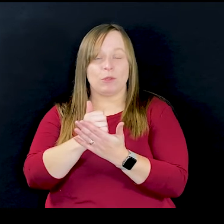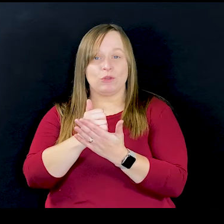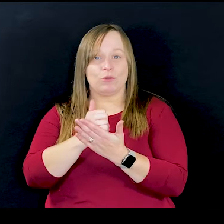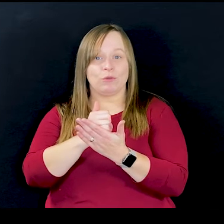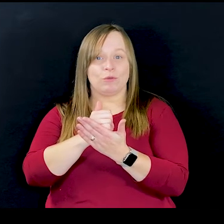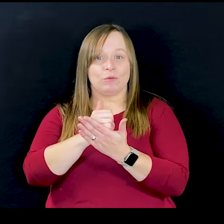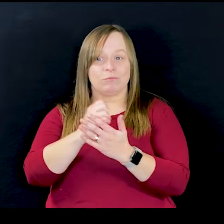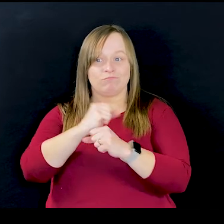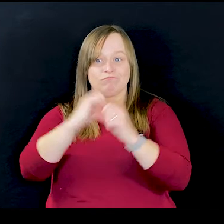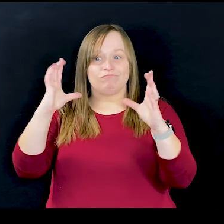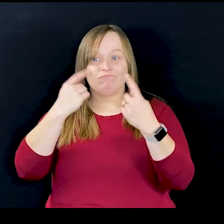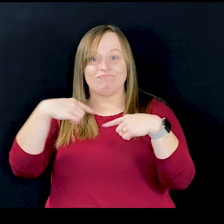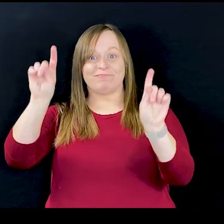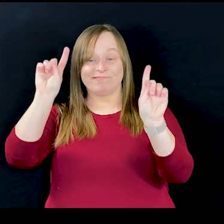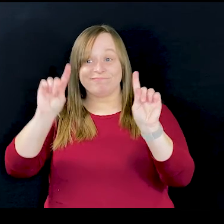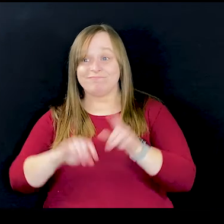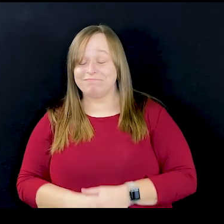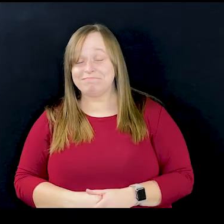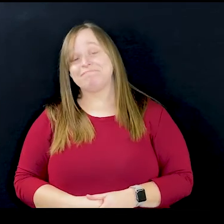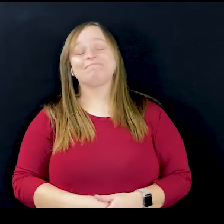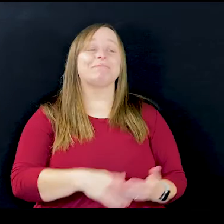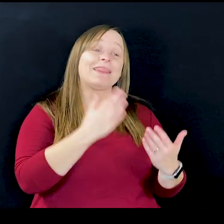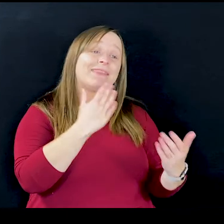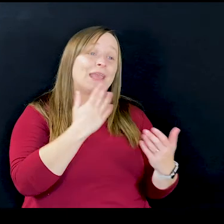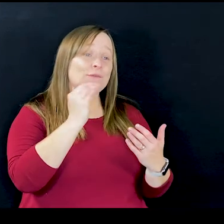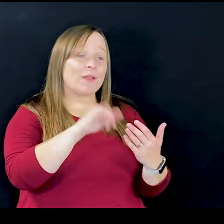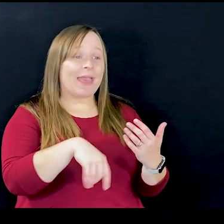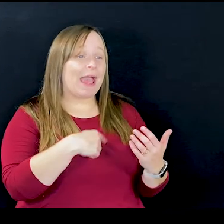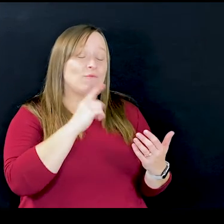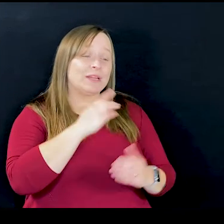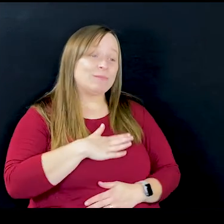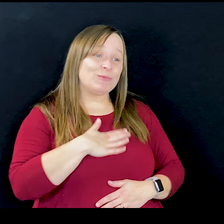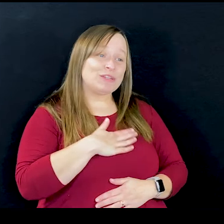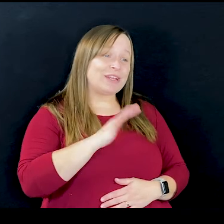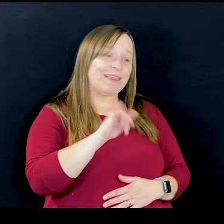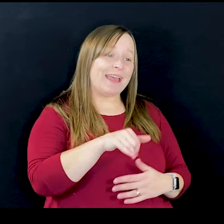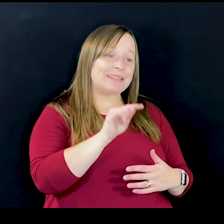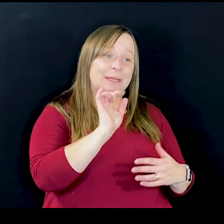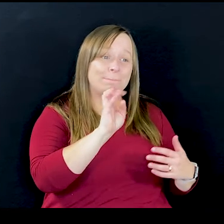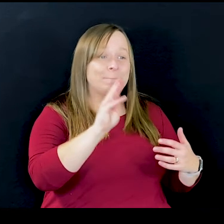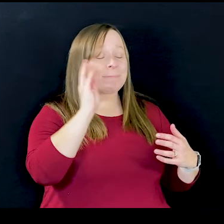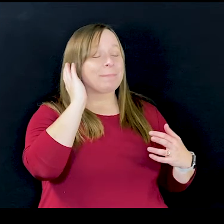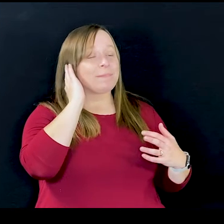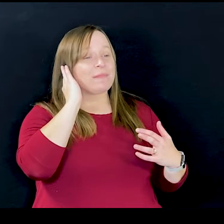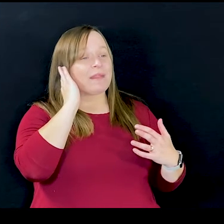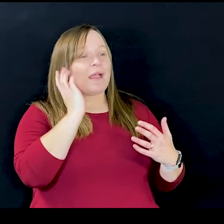you come to fruition. Thank you for that. I really appreciate that.